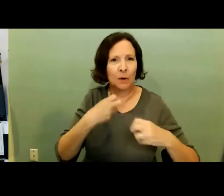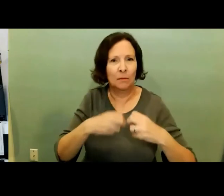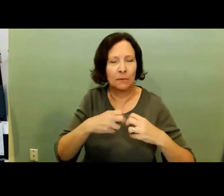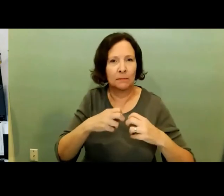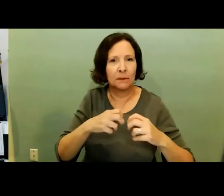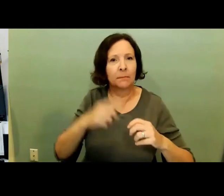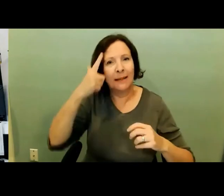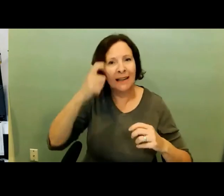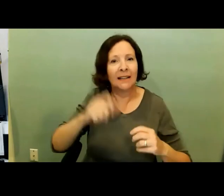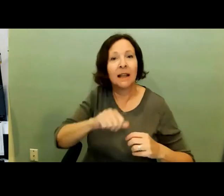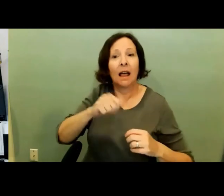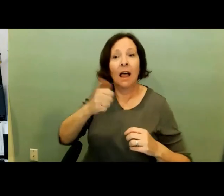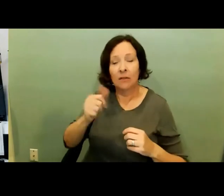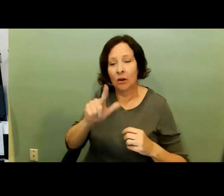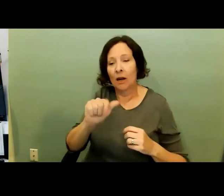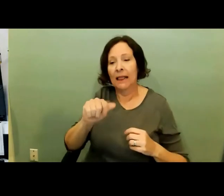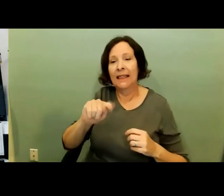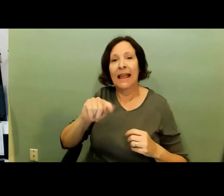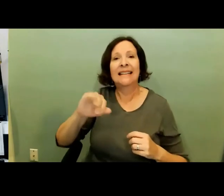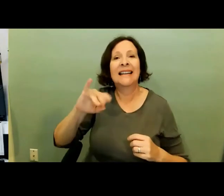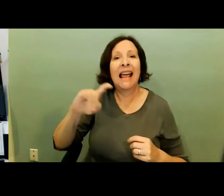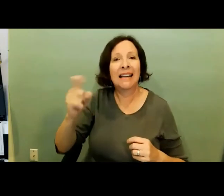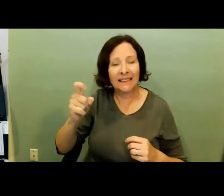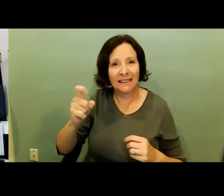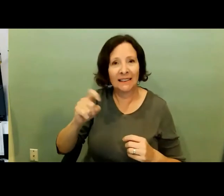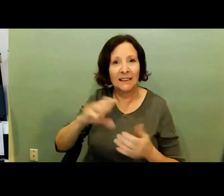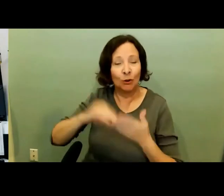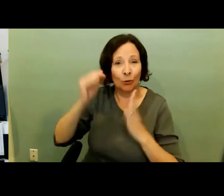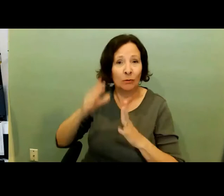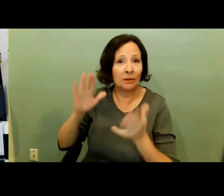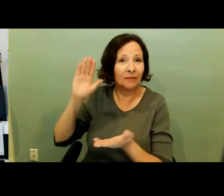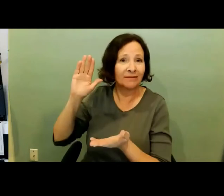Students in our campus climate studies